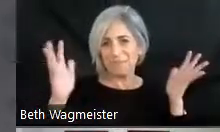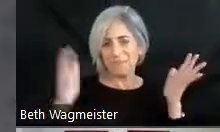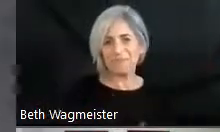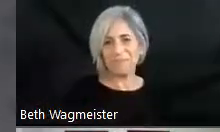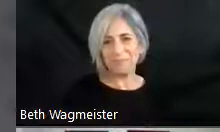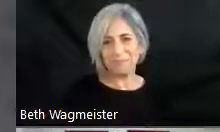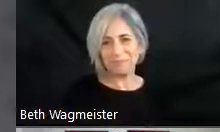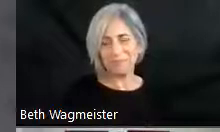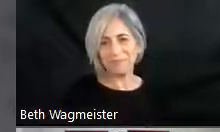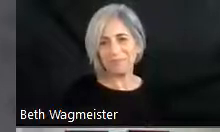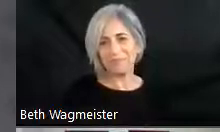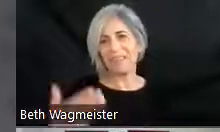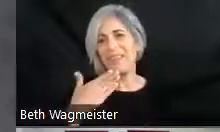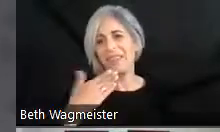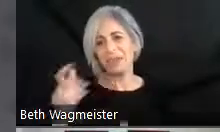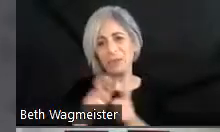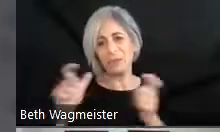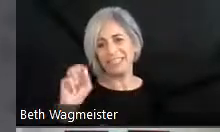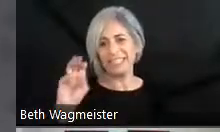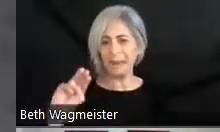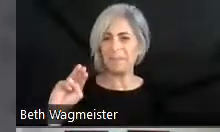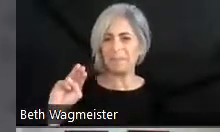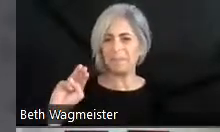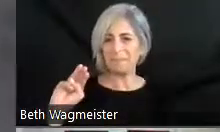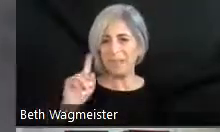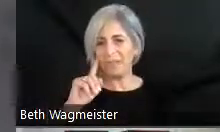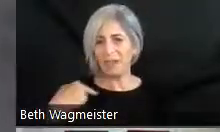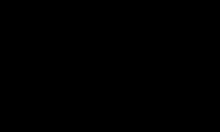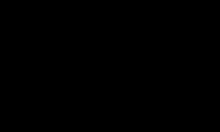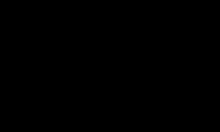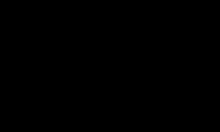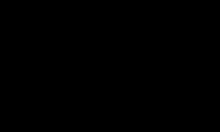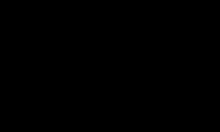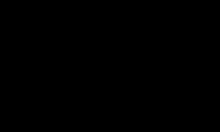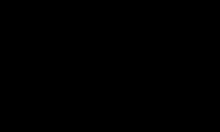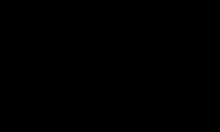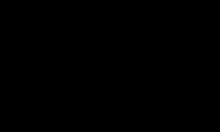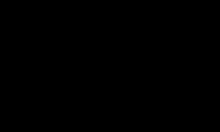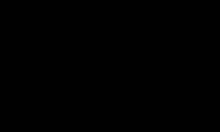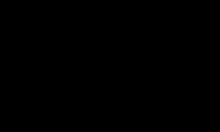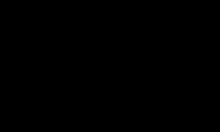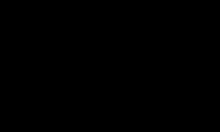Thank you very much, Cam. I think we had a couple questions in the chat. We've got